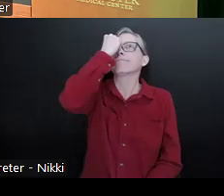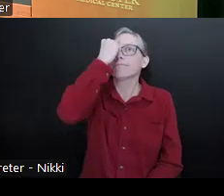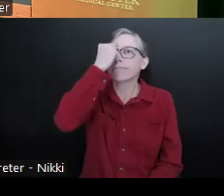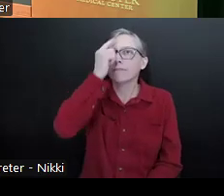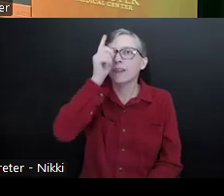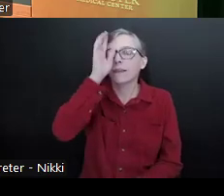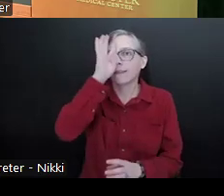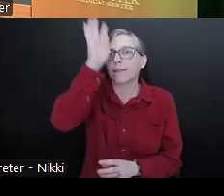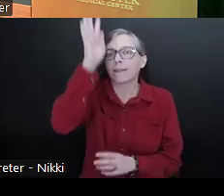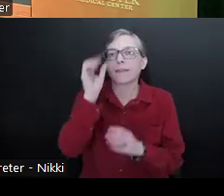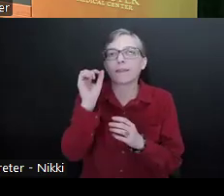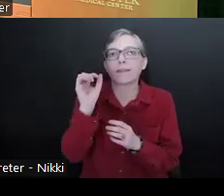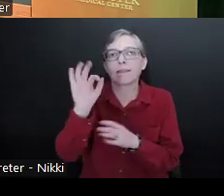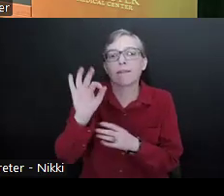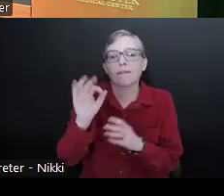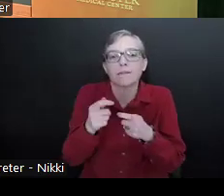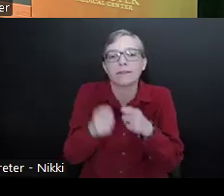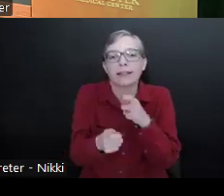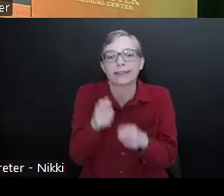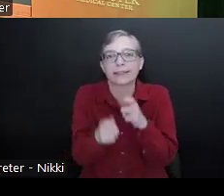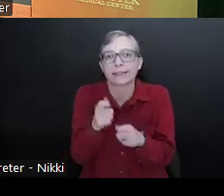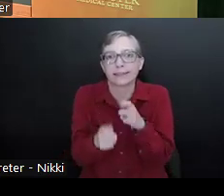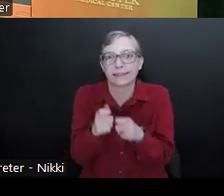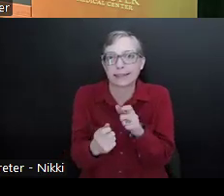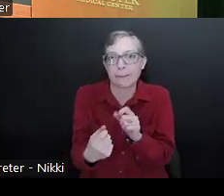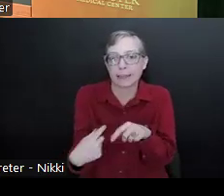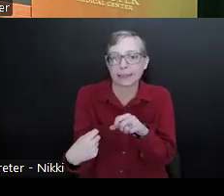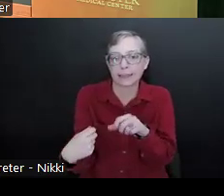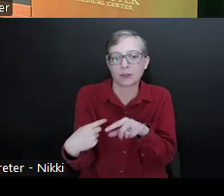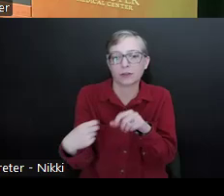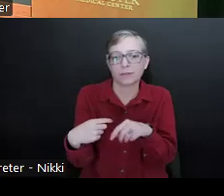that we liked about text messaging was that it was very simple and it was very cheap so very